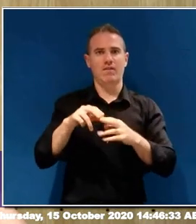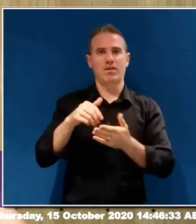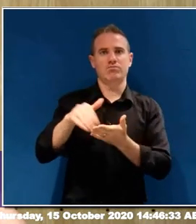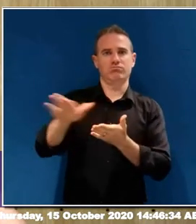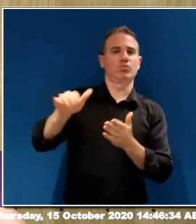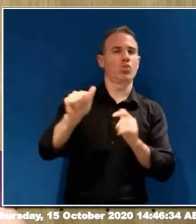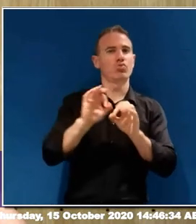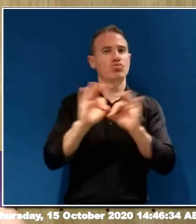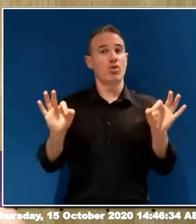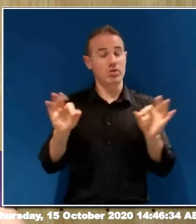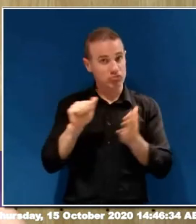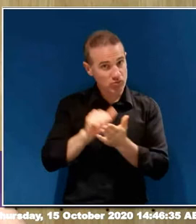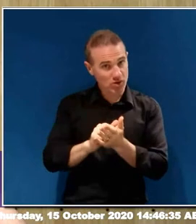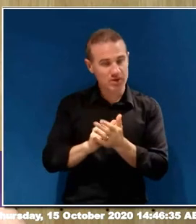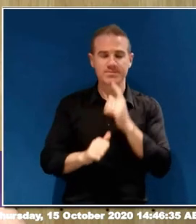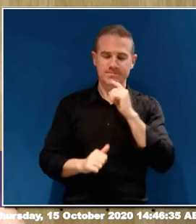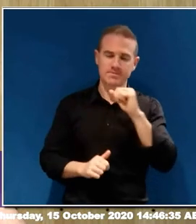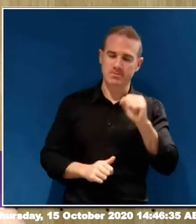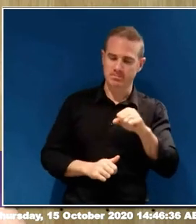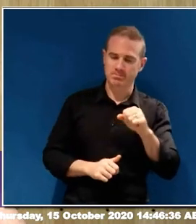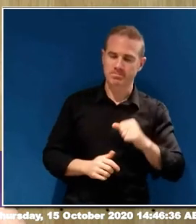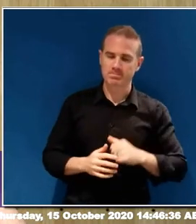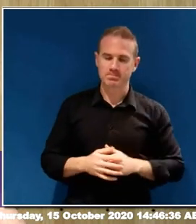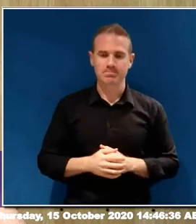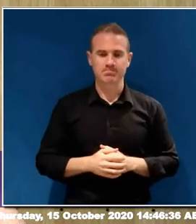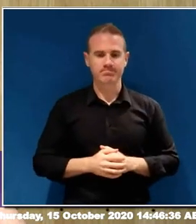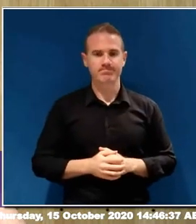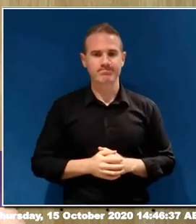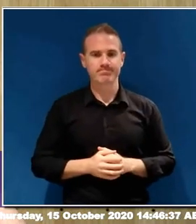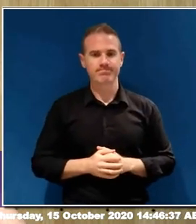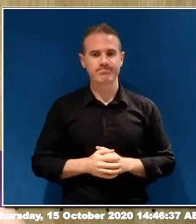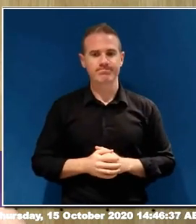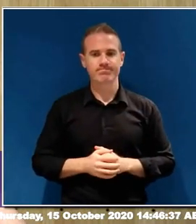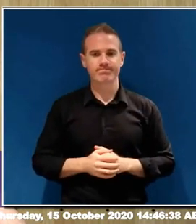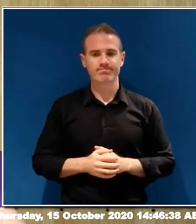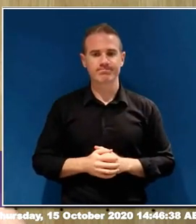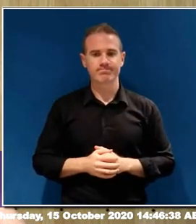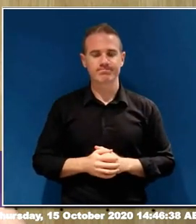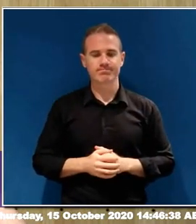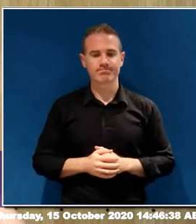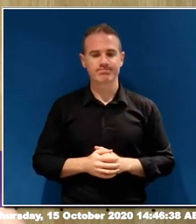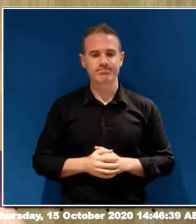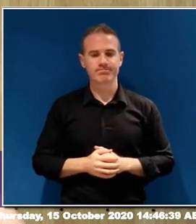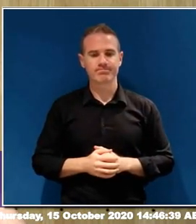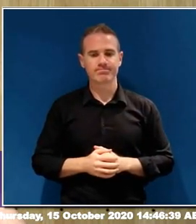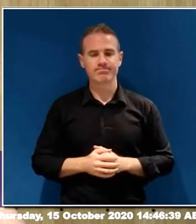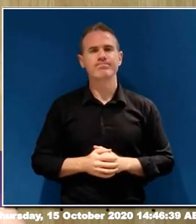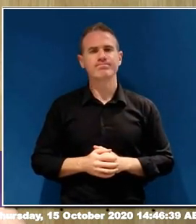Now, you speak to some particular examples in your